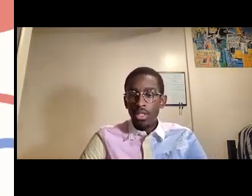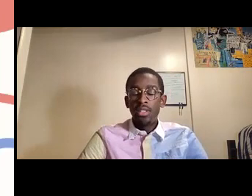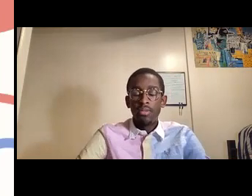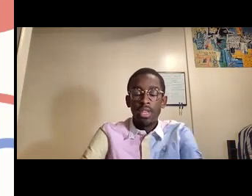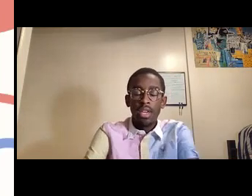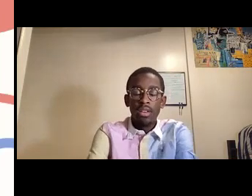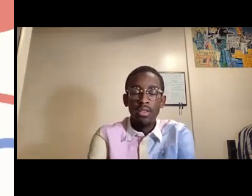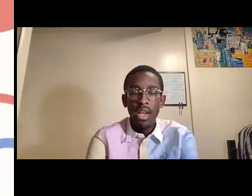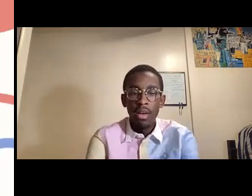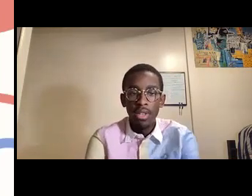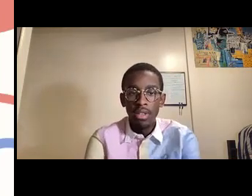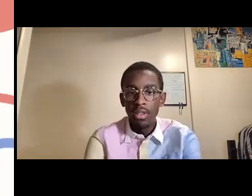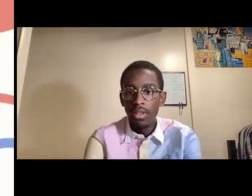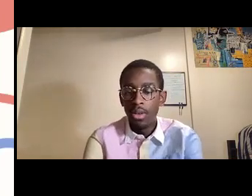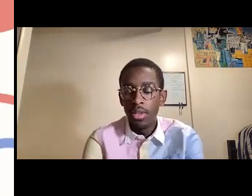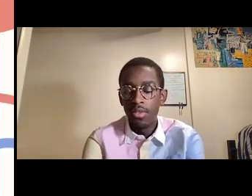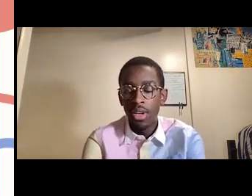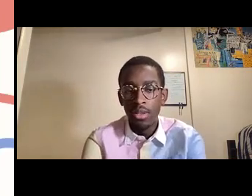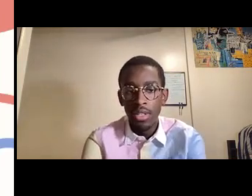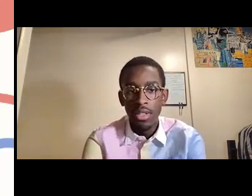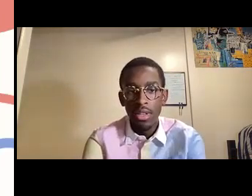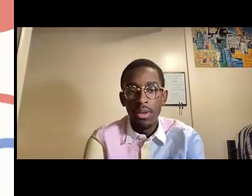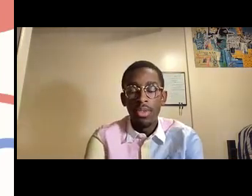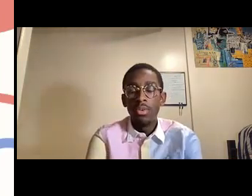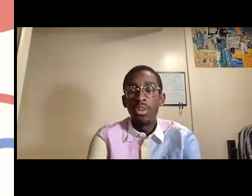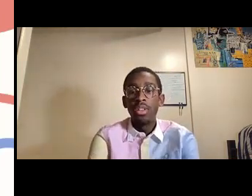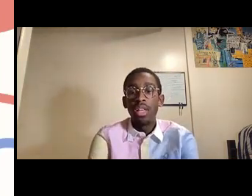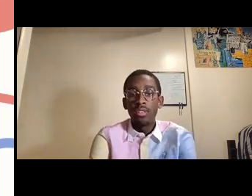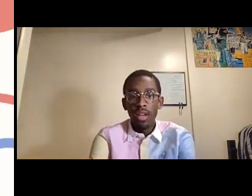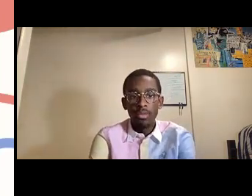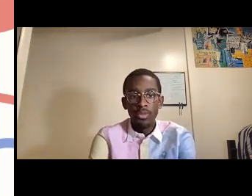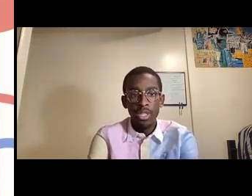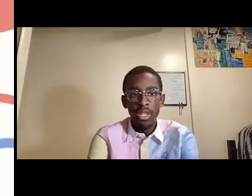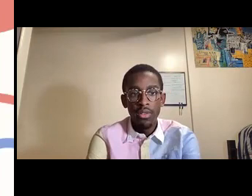he definitely had a happy healthy childhood, but there were a lot of times where he had to